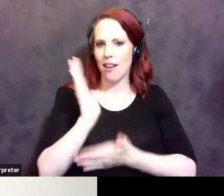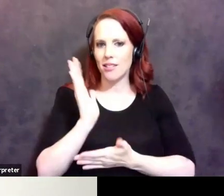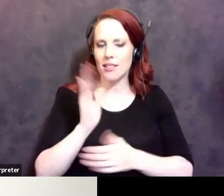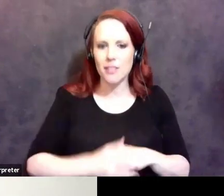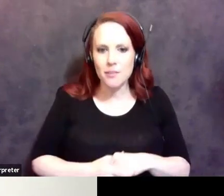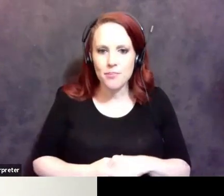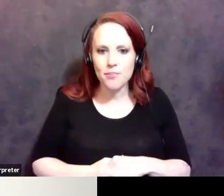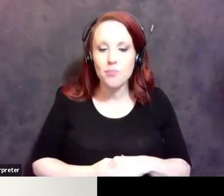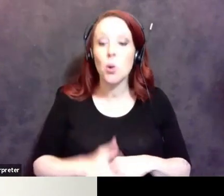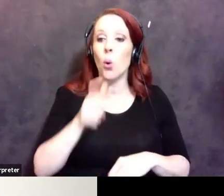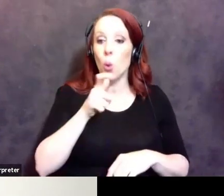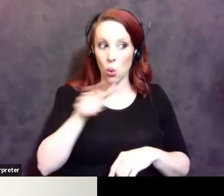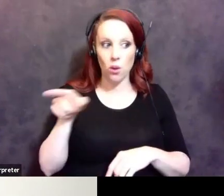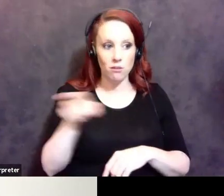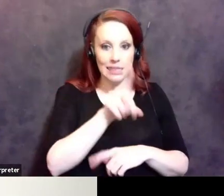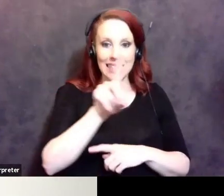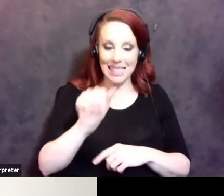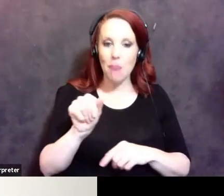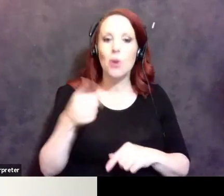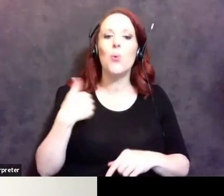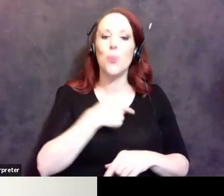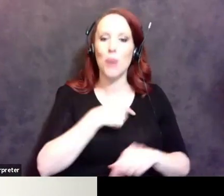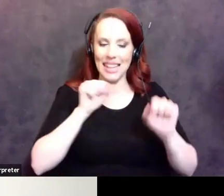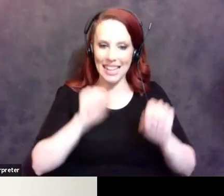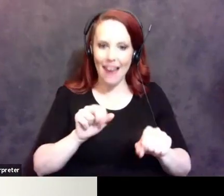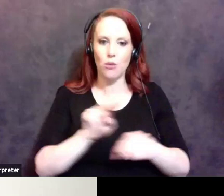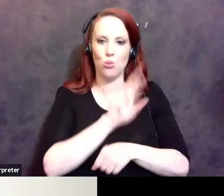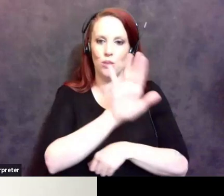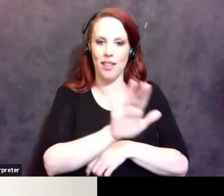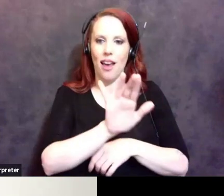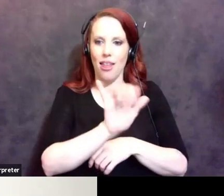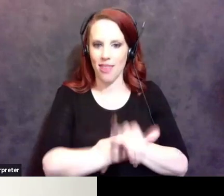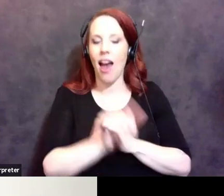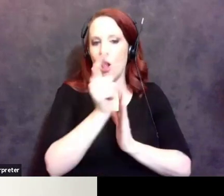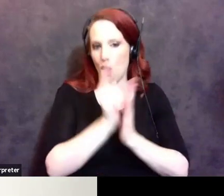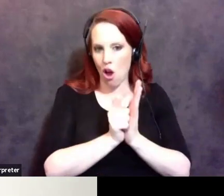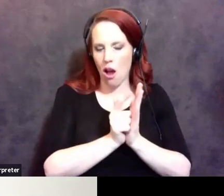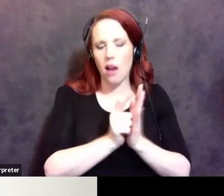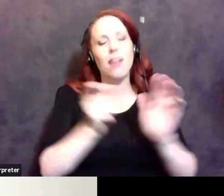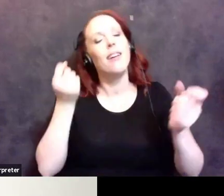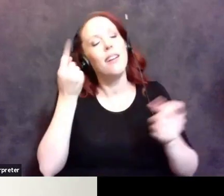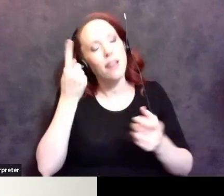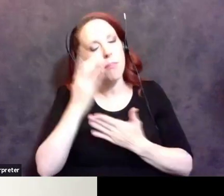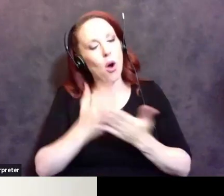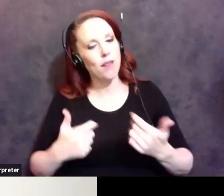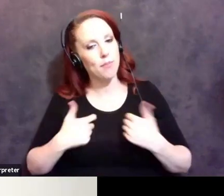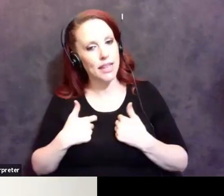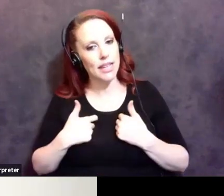who are disabled, we can tap into that, although there is a part of me again, with my allyship